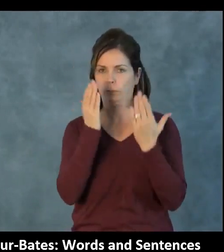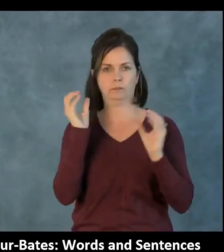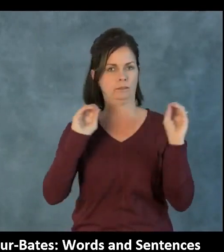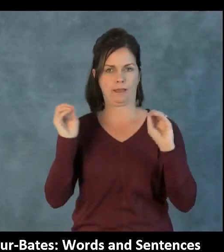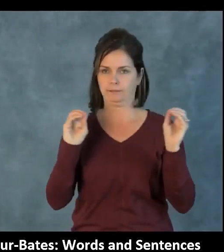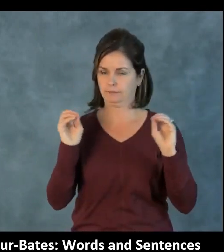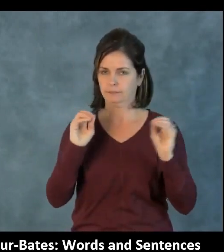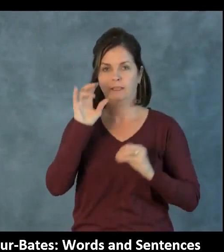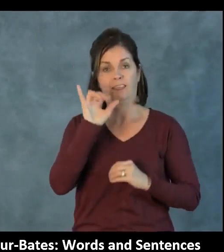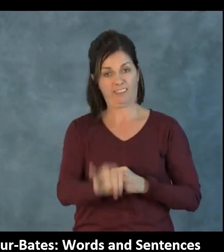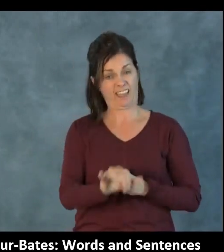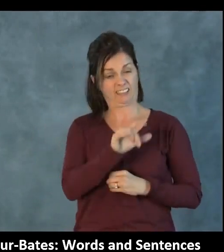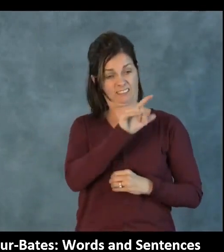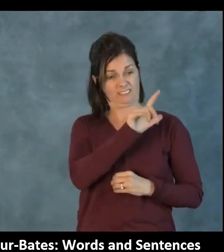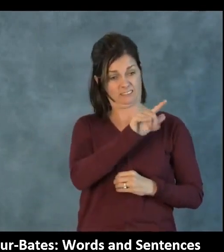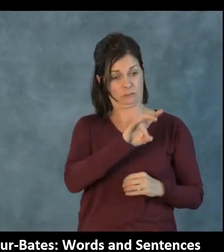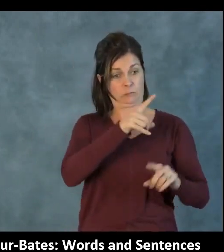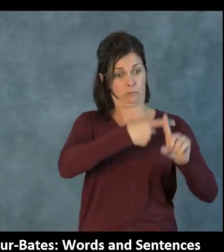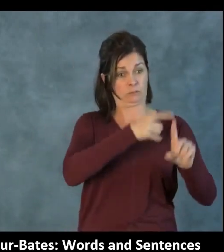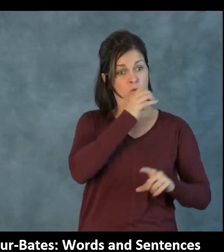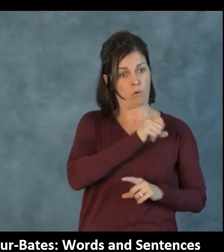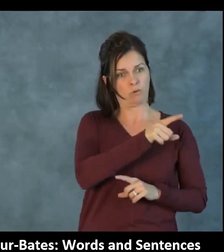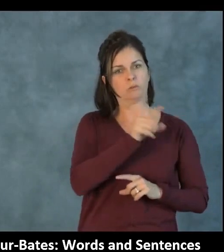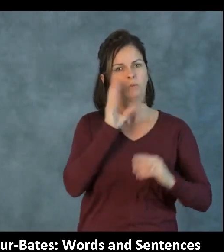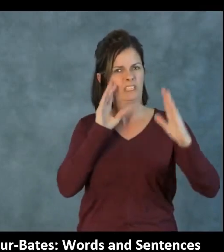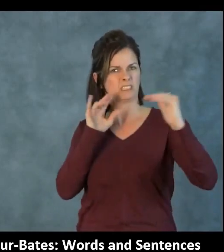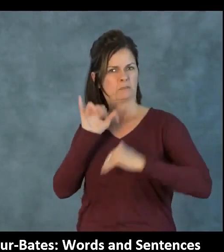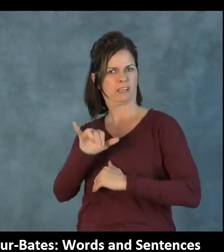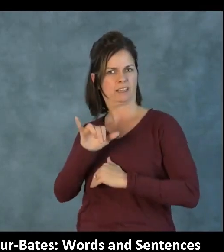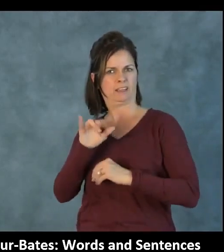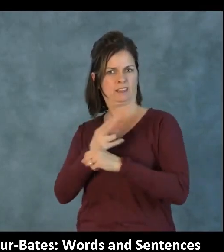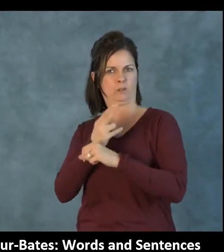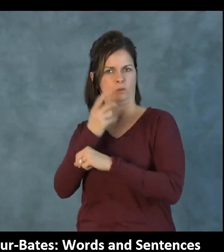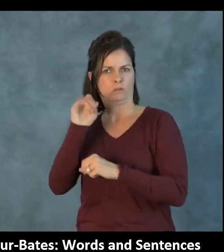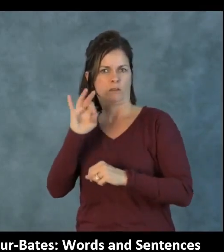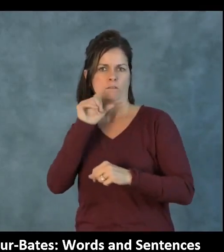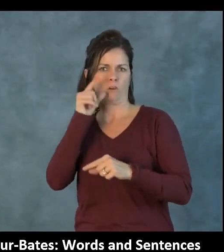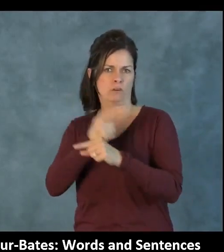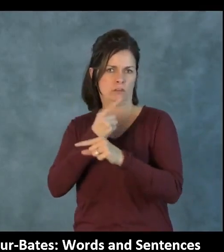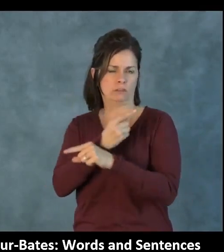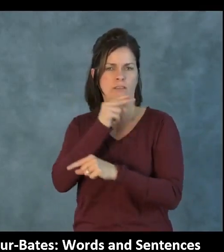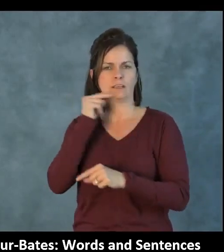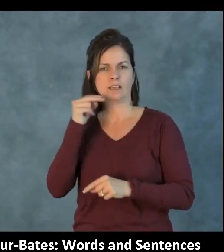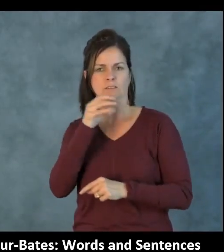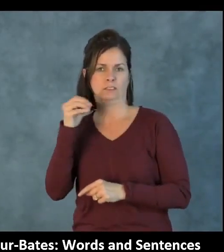and that's expected by his age.